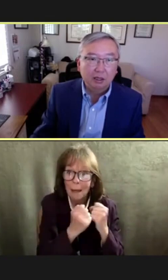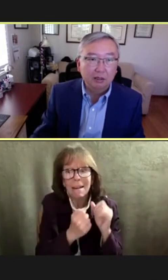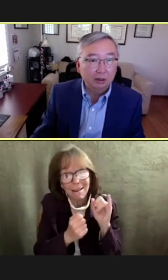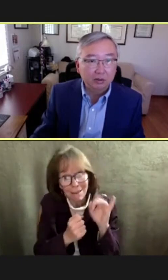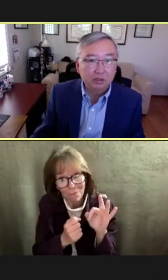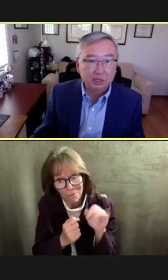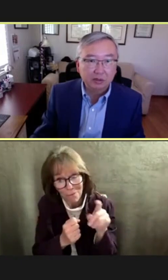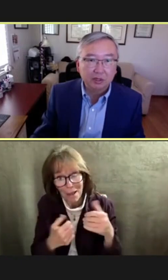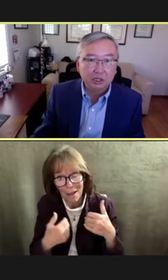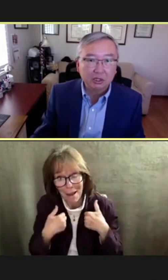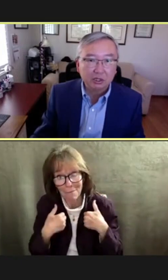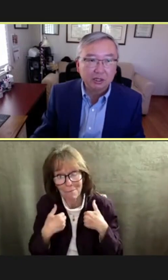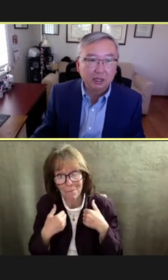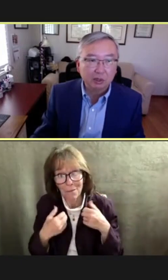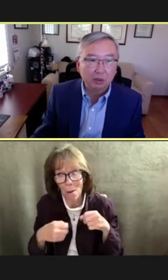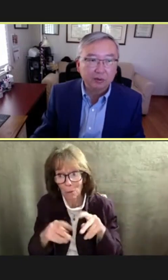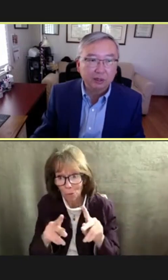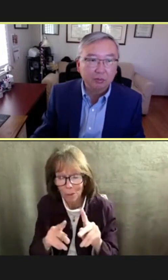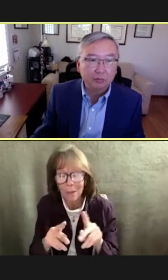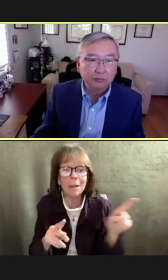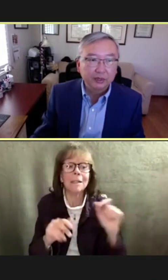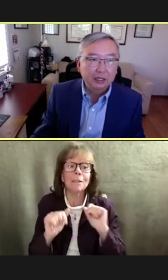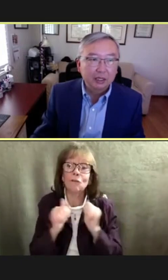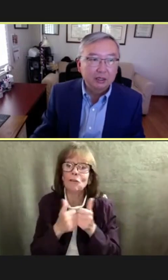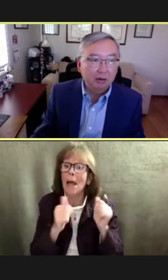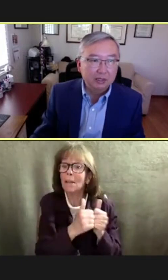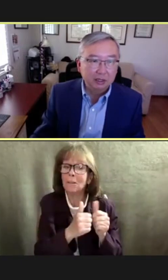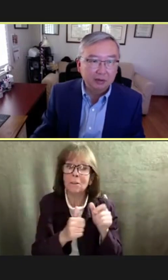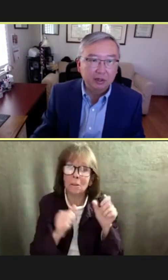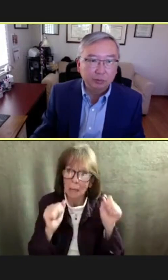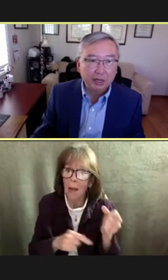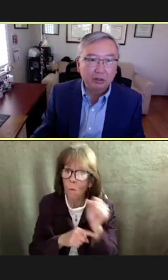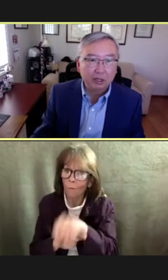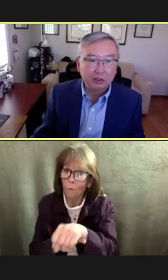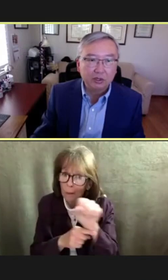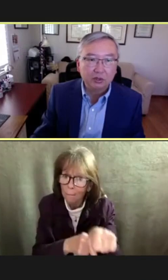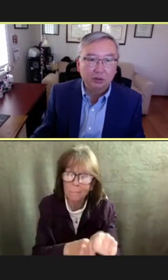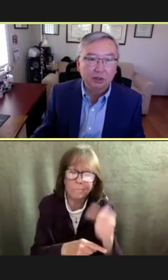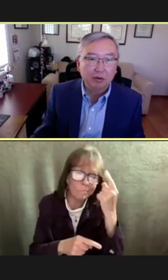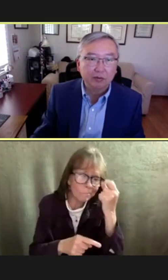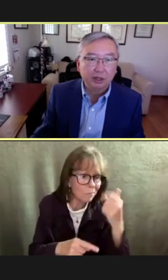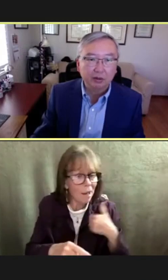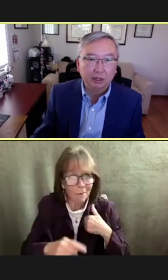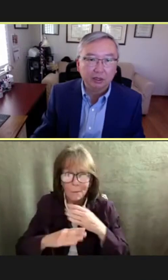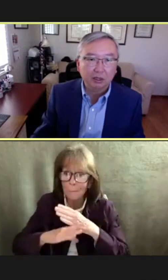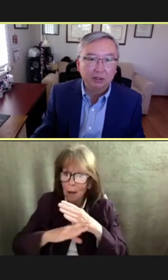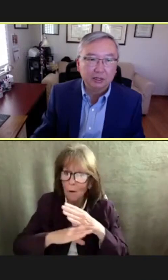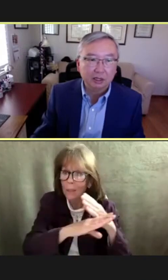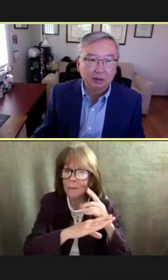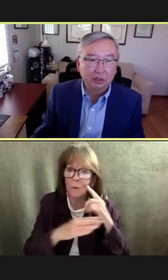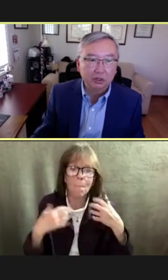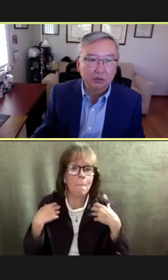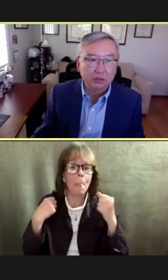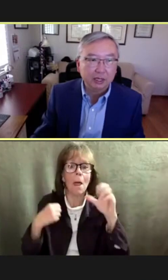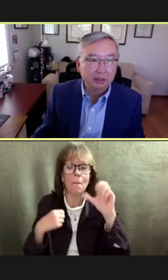Their specific challenges can be overcome. There are significant barriers to healthcare in autistic individuals, and